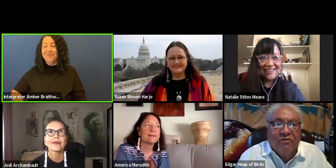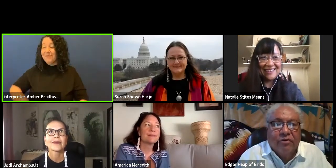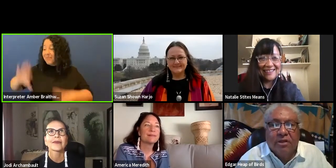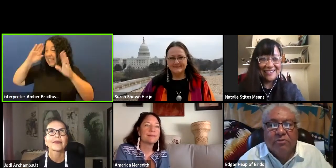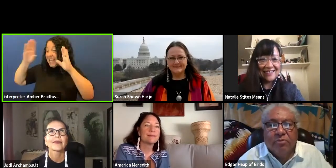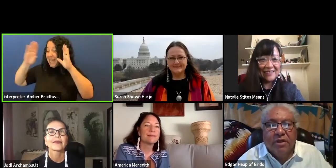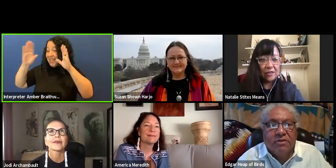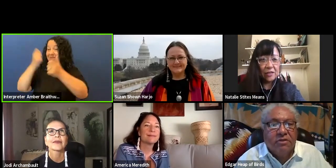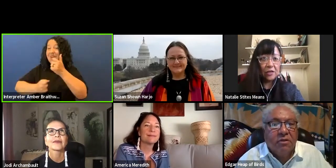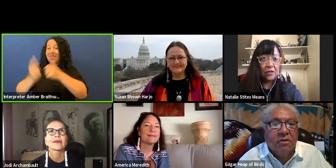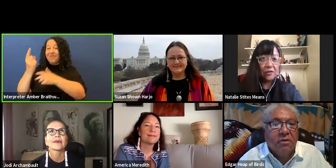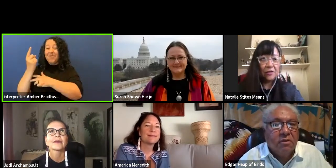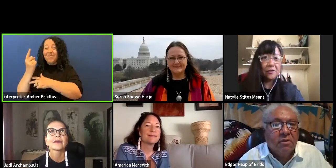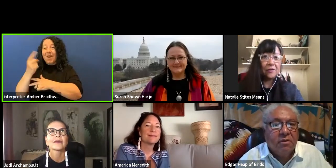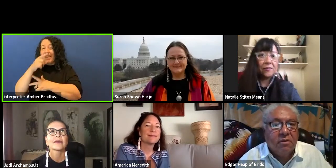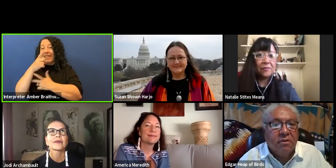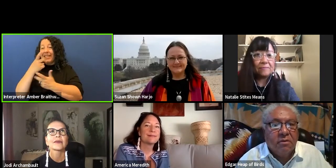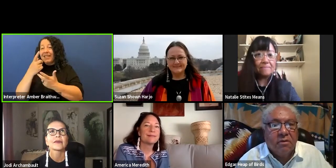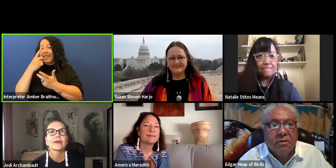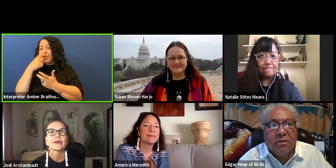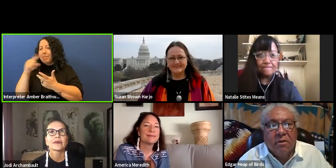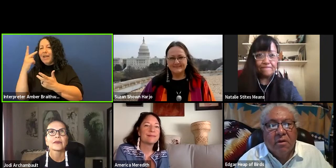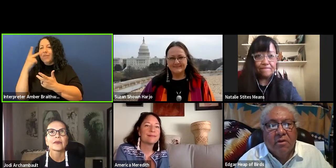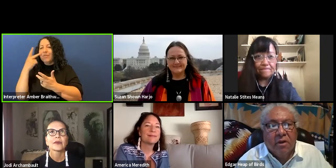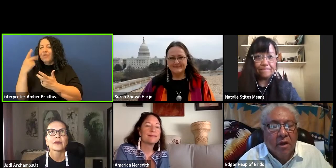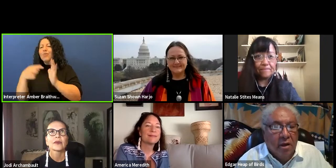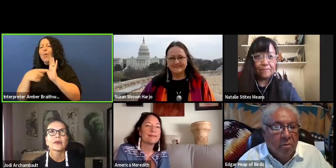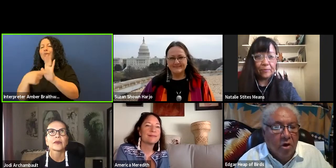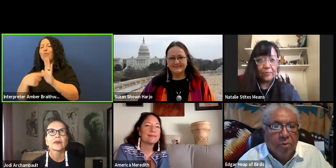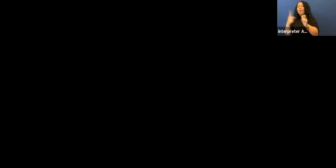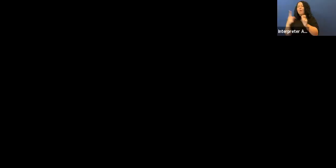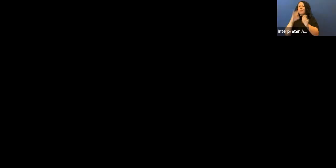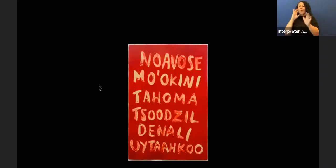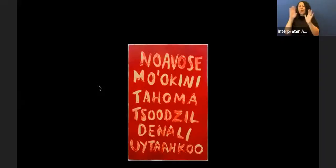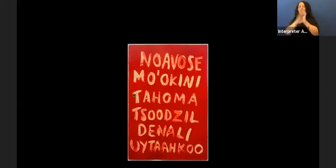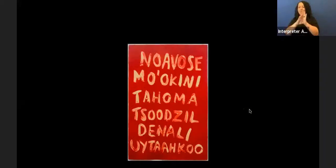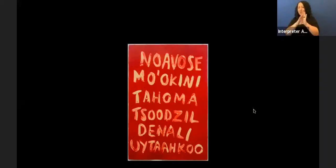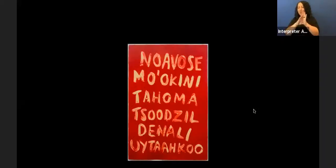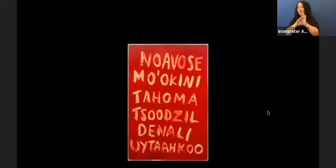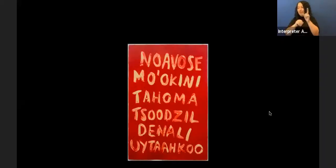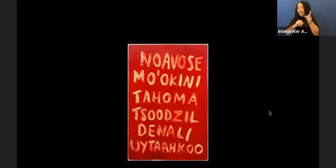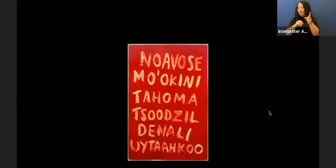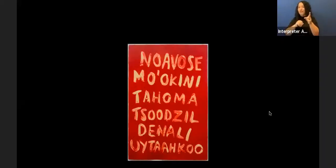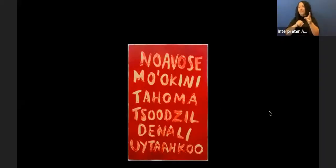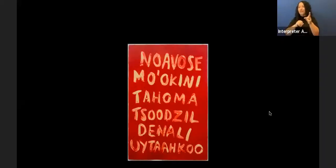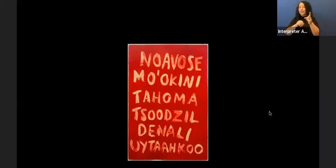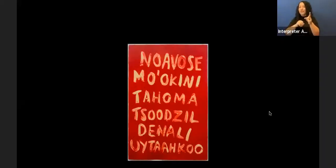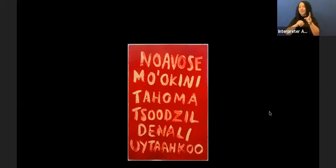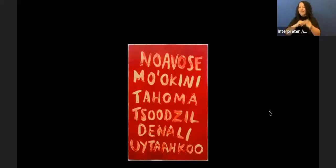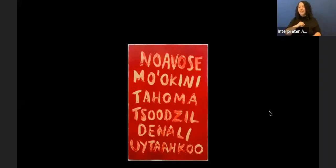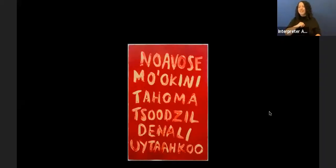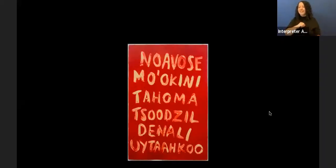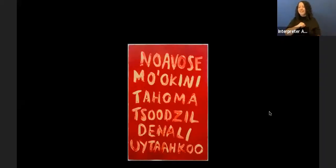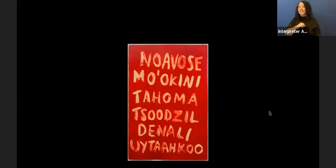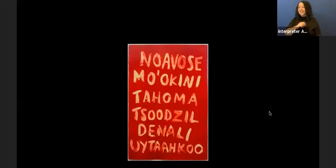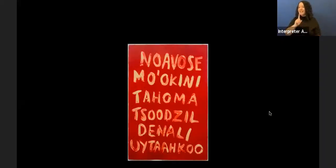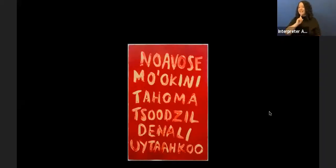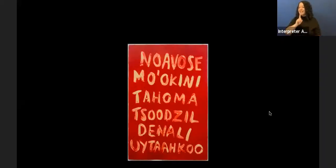first image please? The monoprint. Now this is from